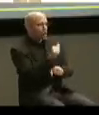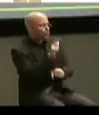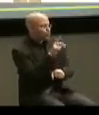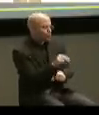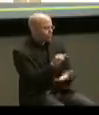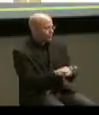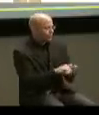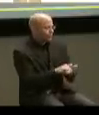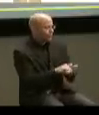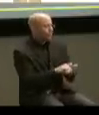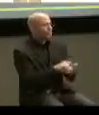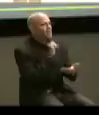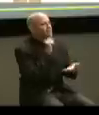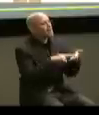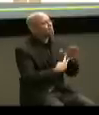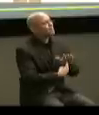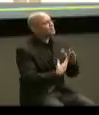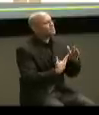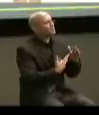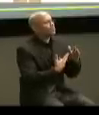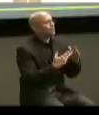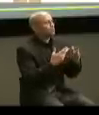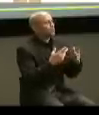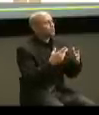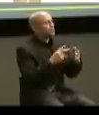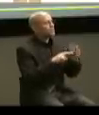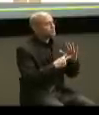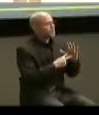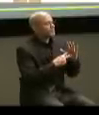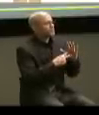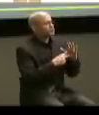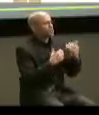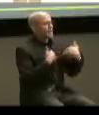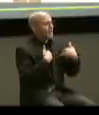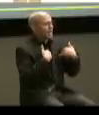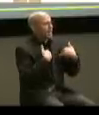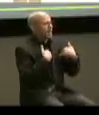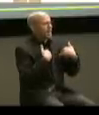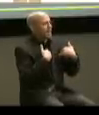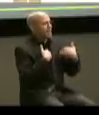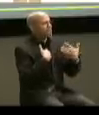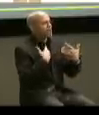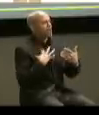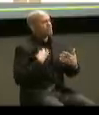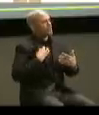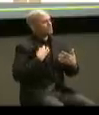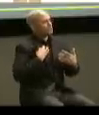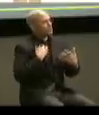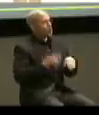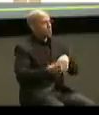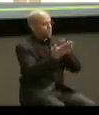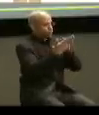THINGS.